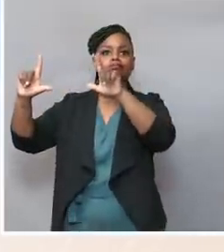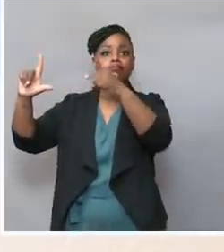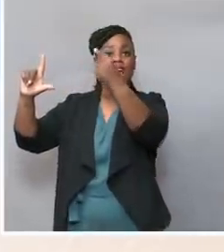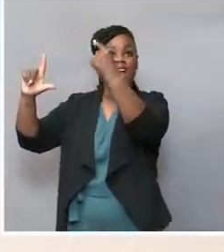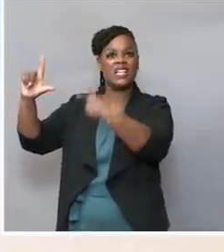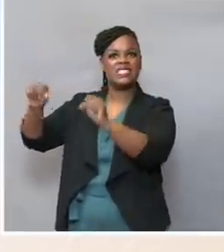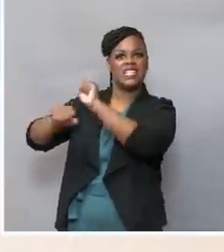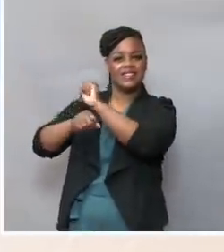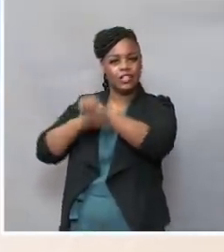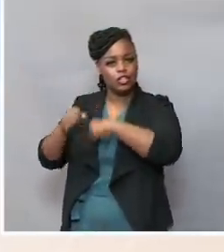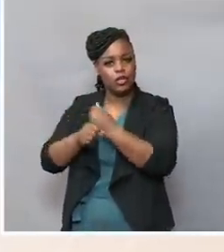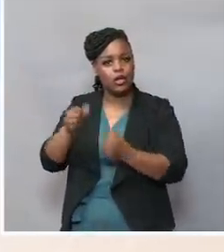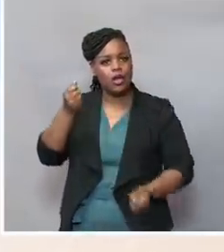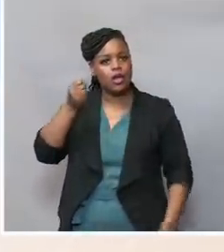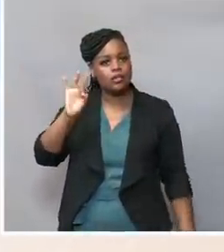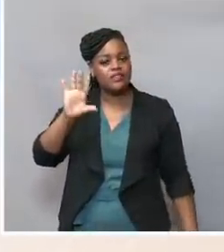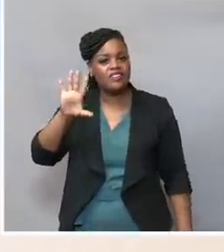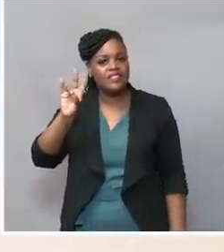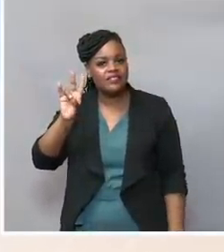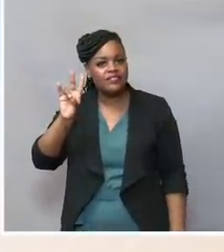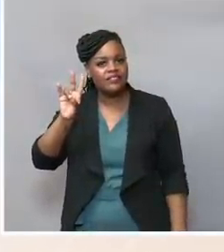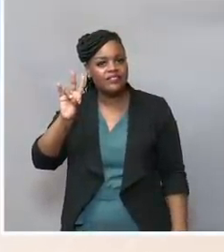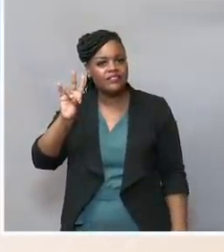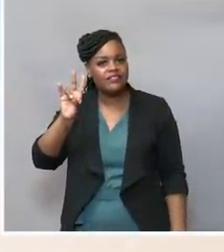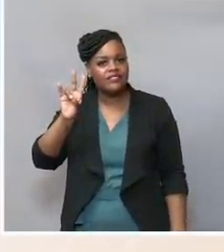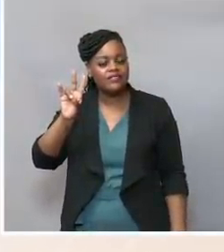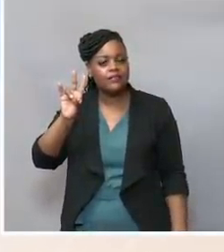in the Cambridge Democrat, a local newspaper.